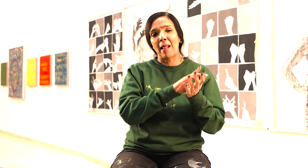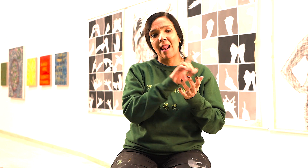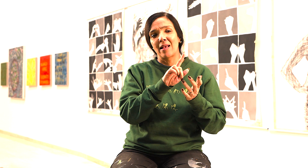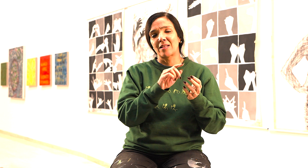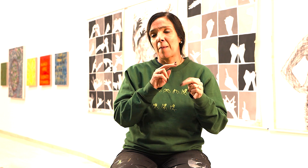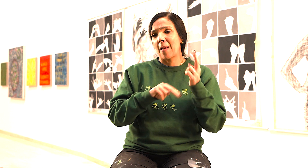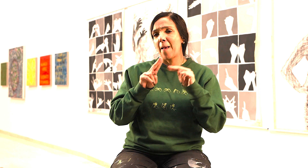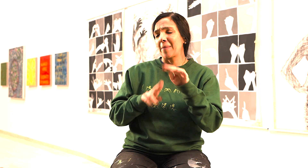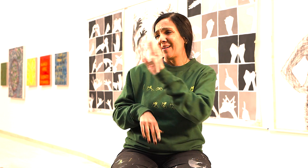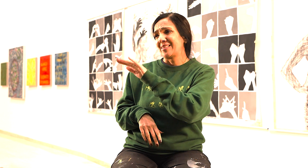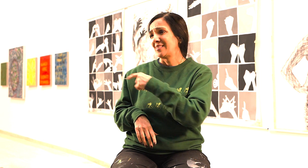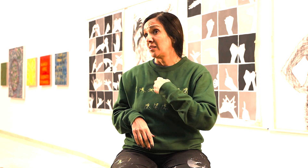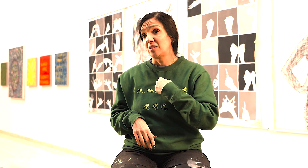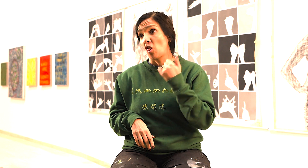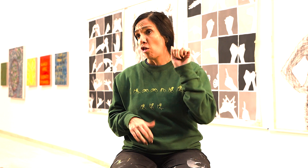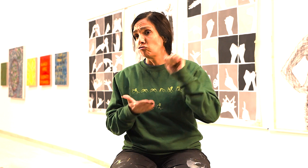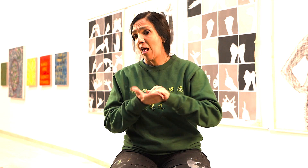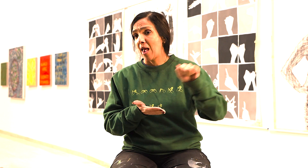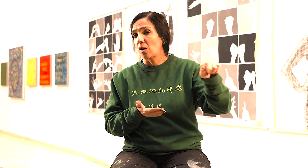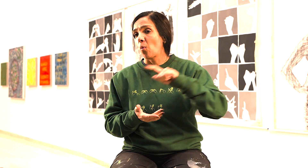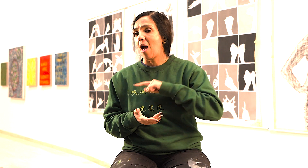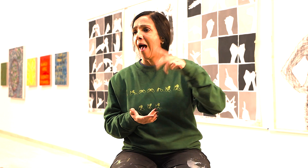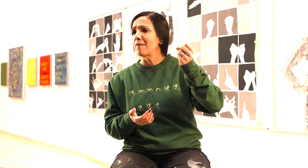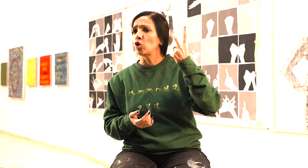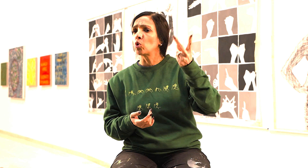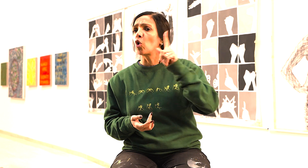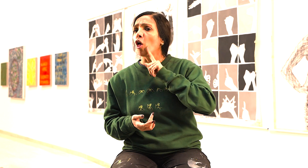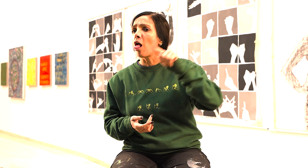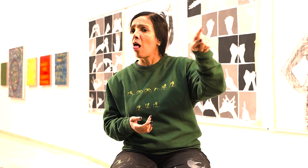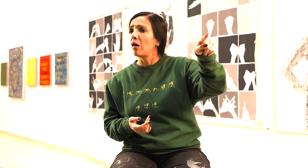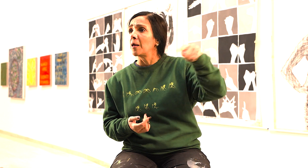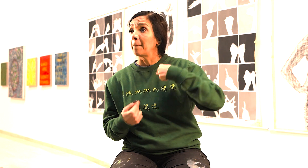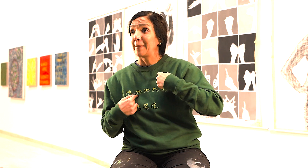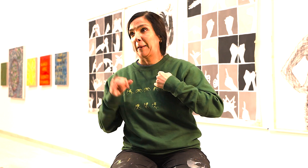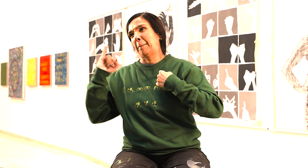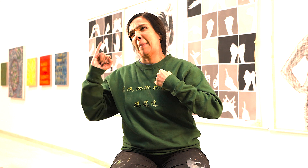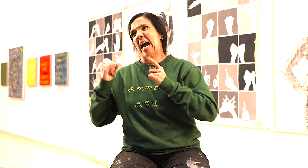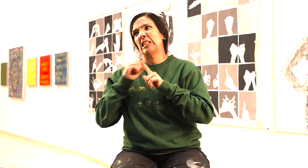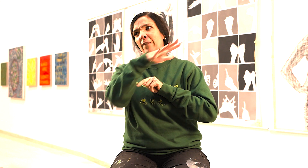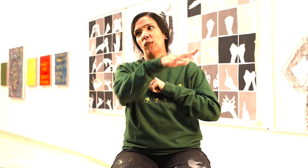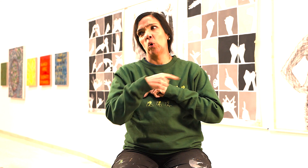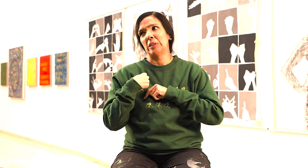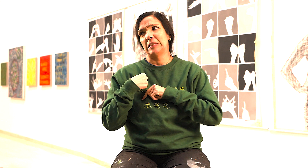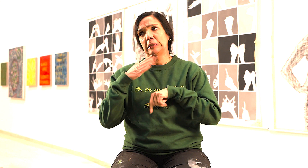6 months later, I said to my parents, "Look, it's not the right place for me. "They have two daughters, and I'm a bad influence